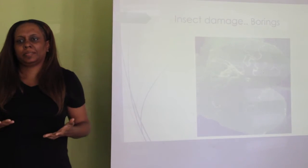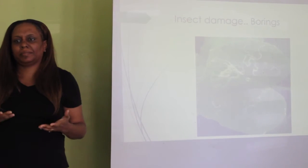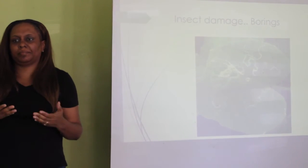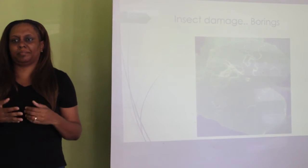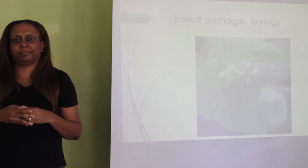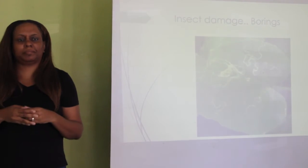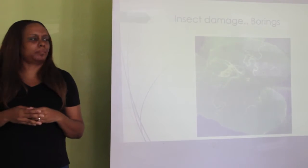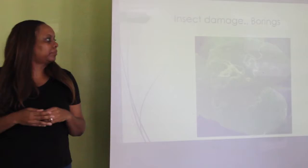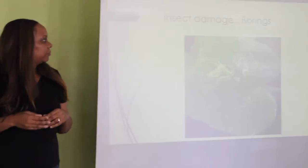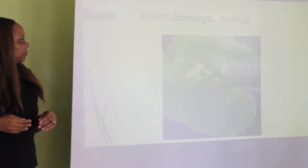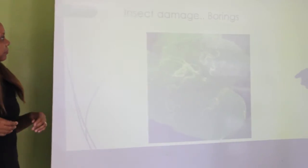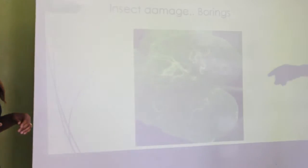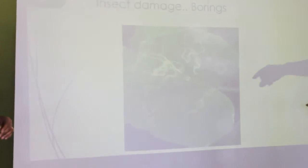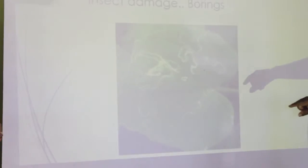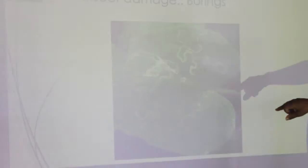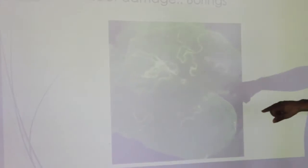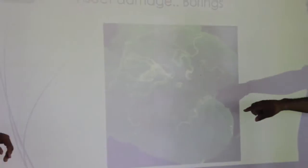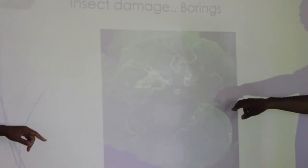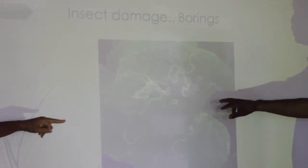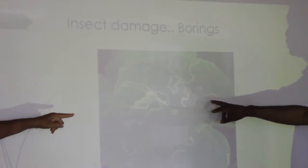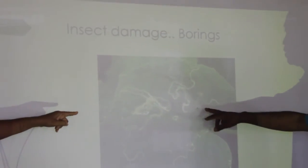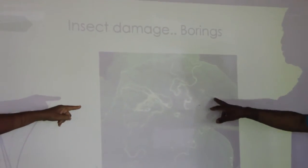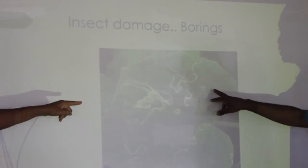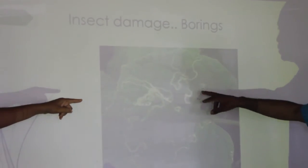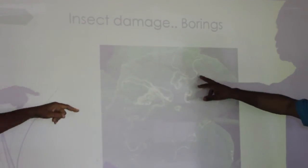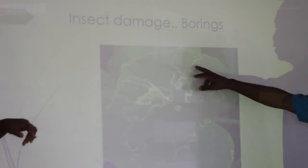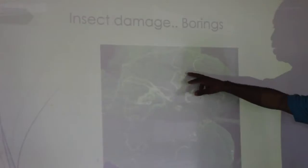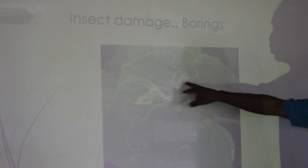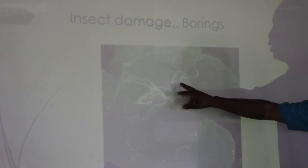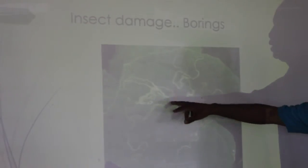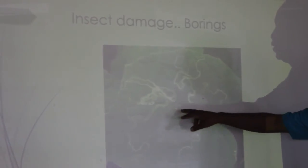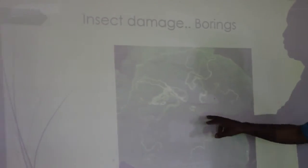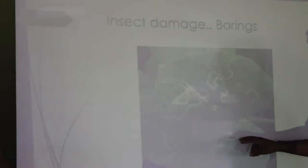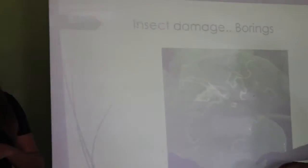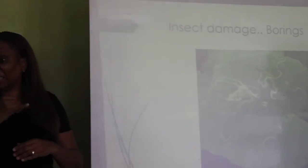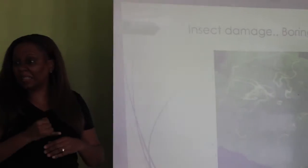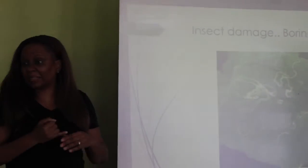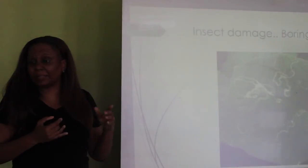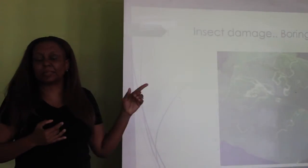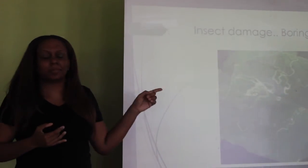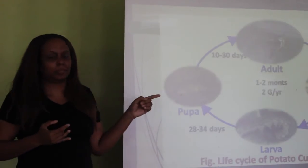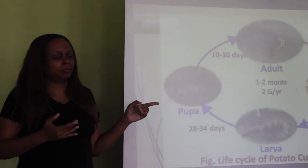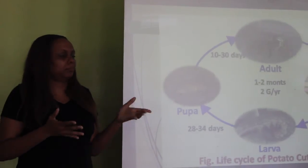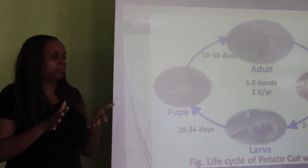as well you see very weak here all these lines i want to demand all the damage that it might be used